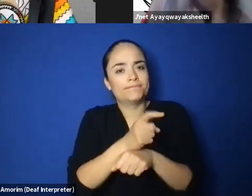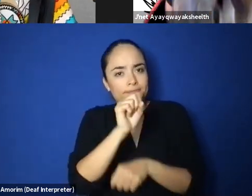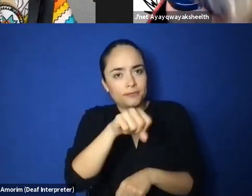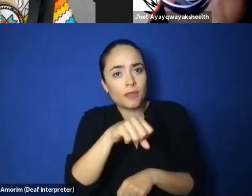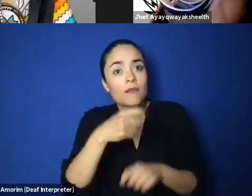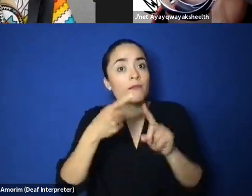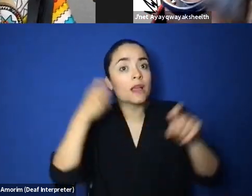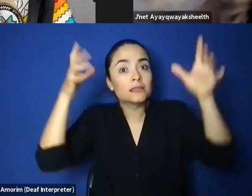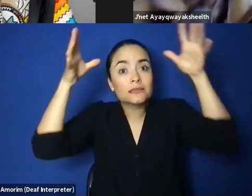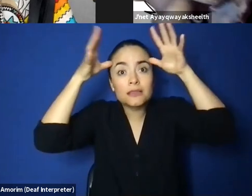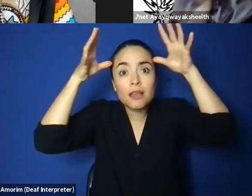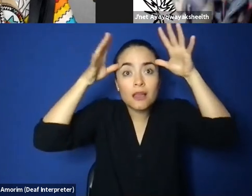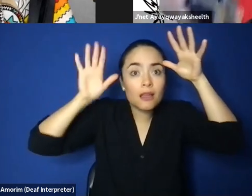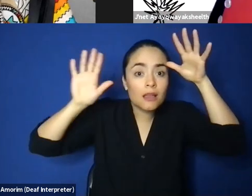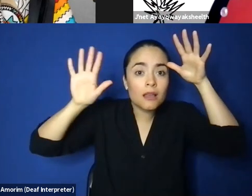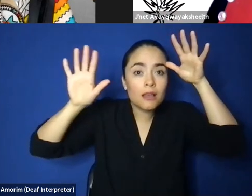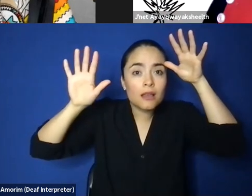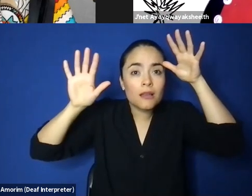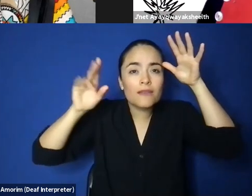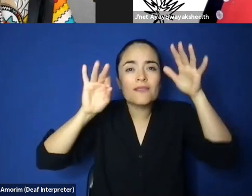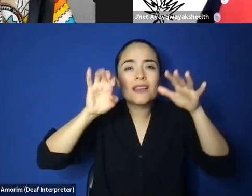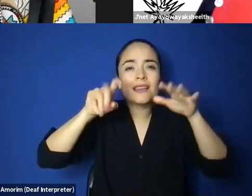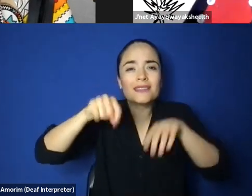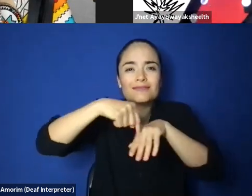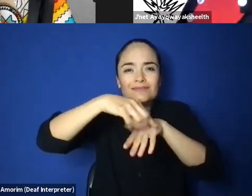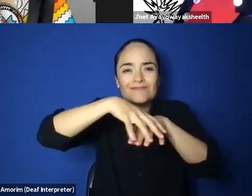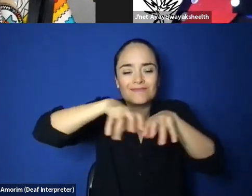and then, of course, when Europeans came over and started visiting and we would trade with our